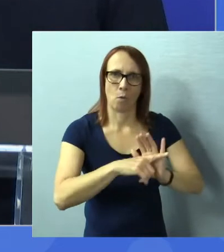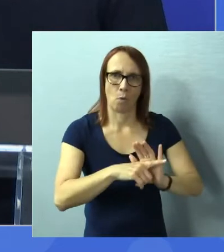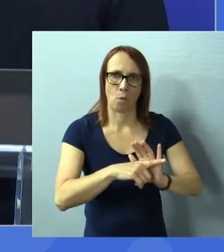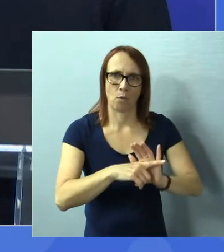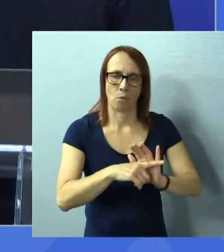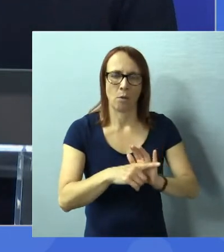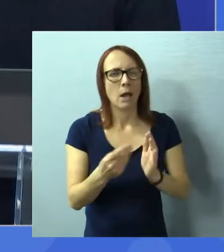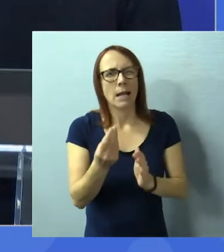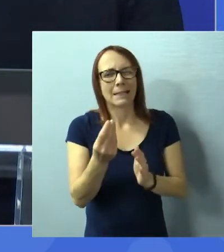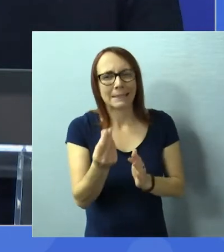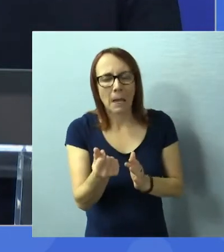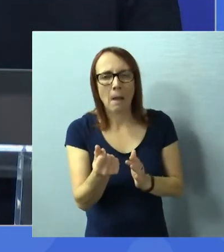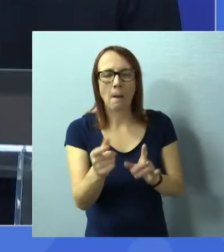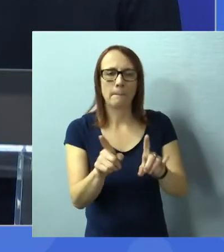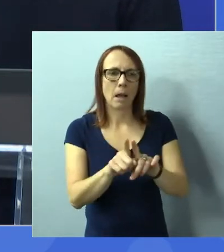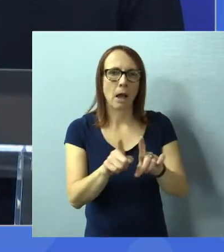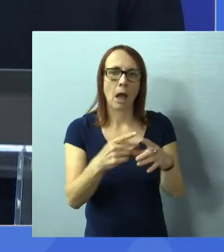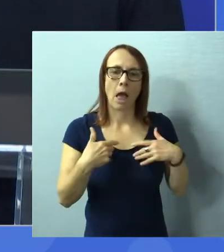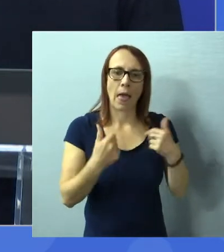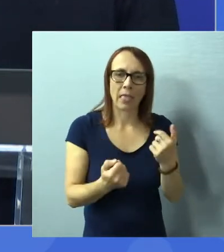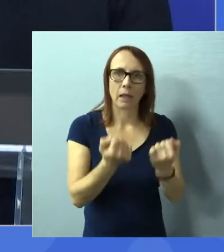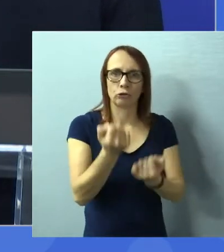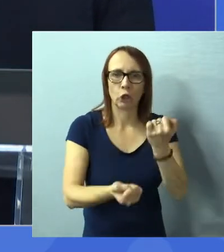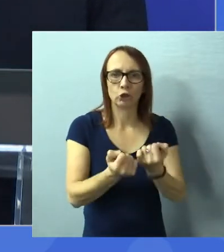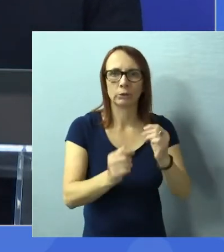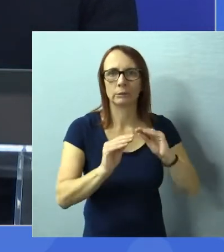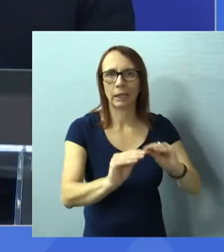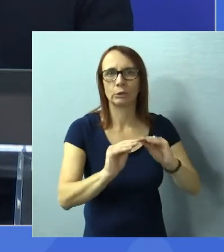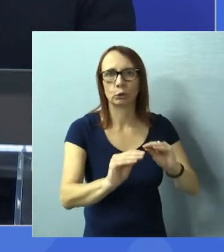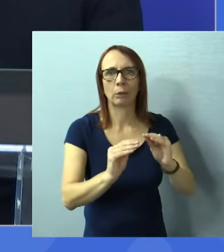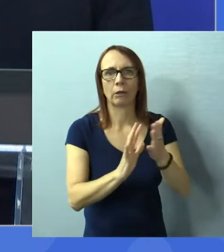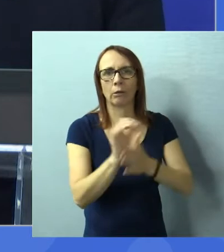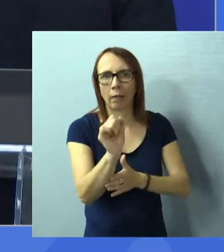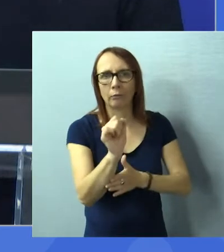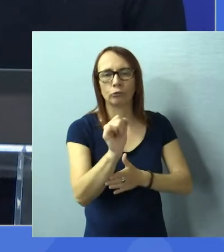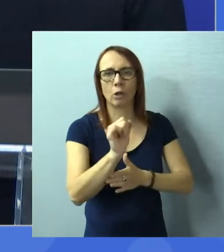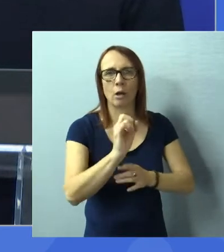areas such as health such as justice such as Education Culture mm sport that